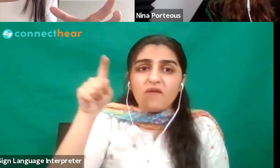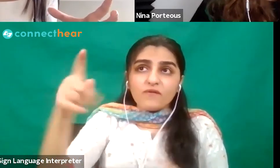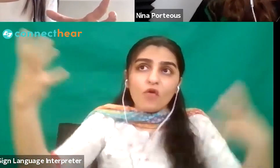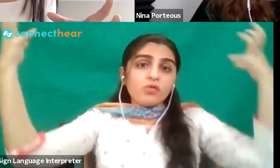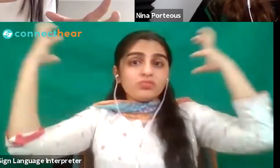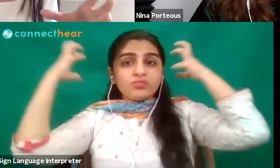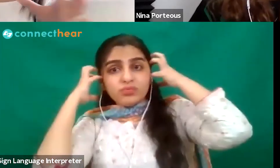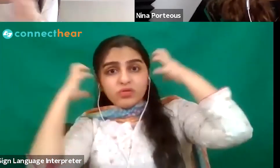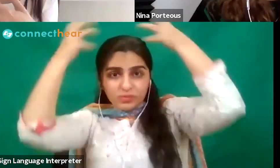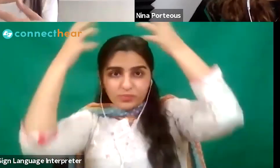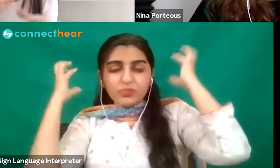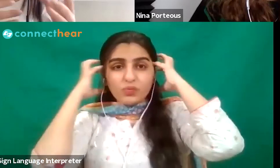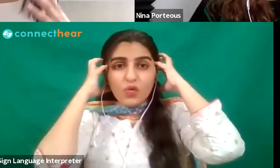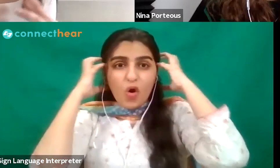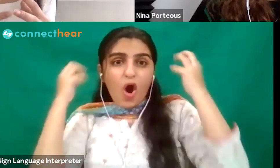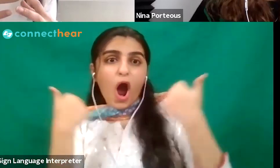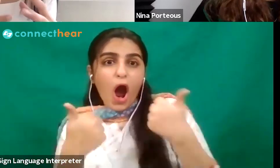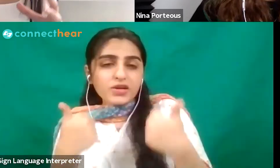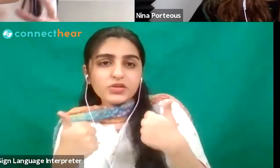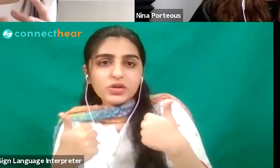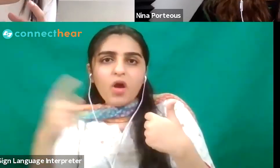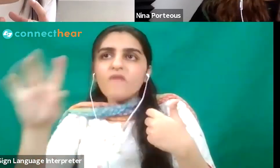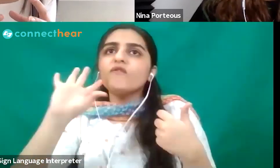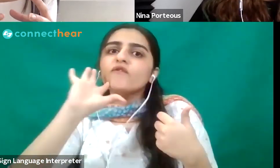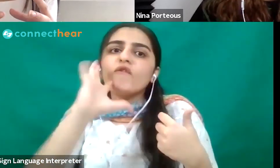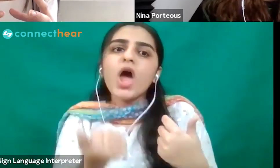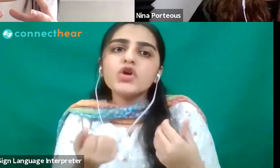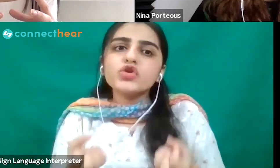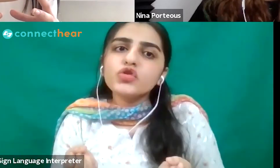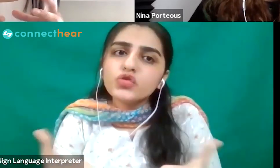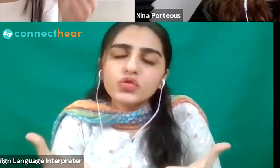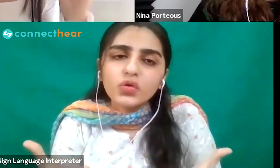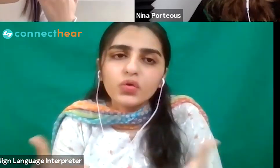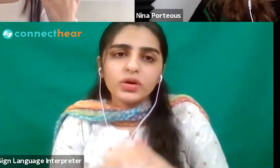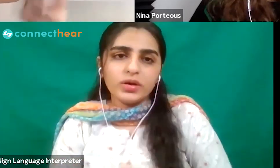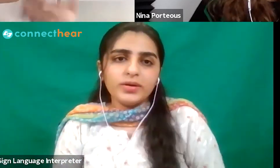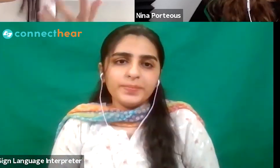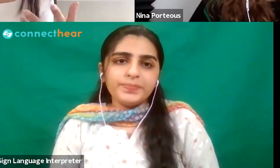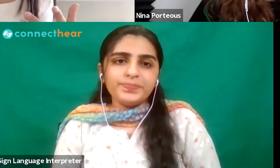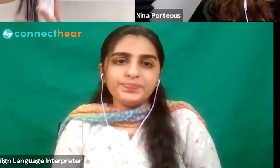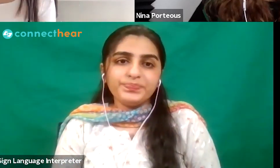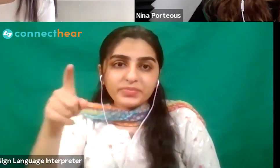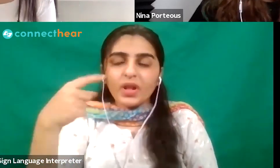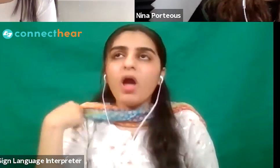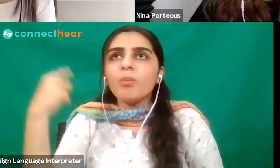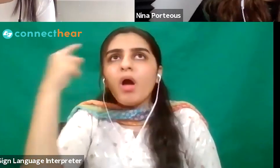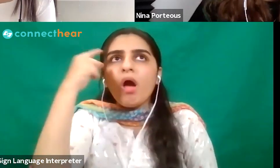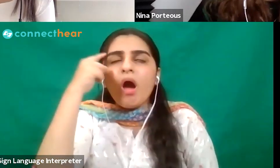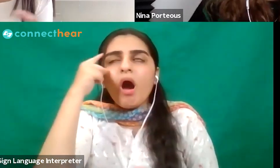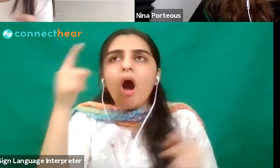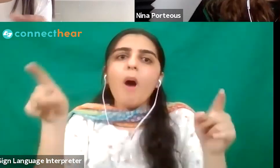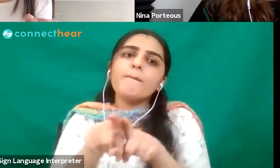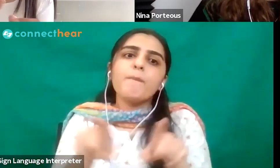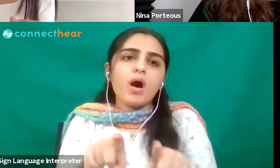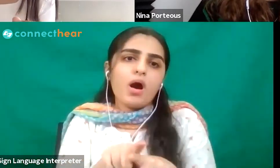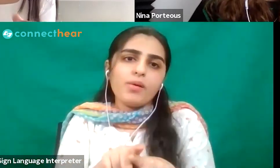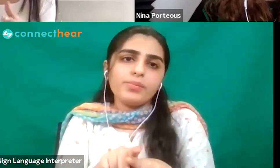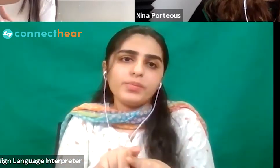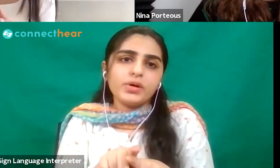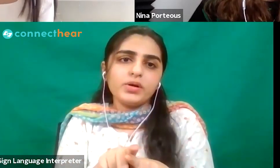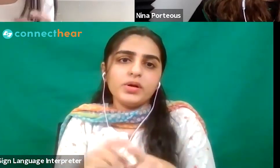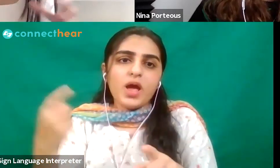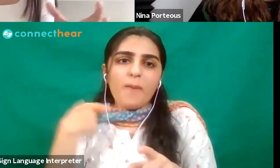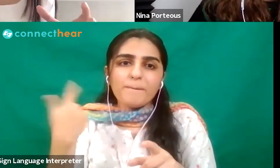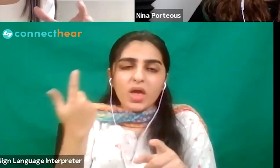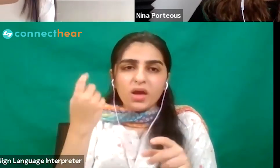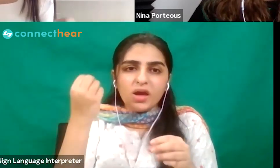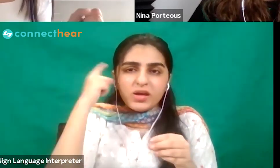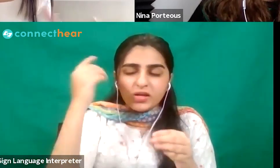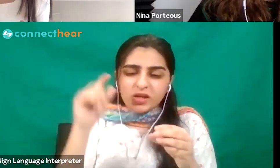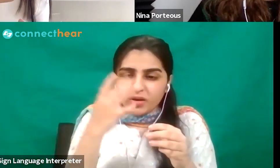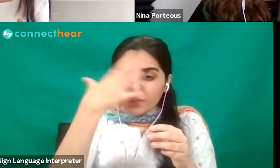I have to turn the AC off, just the AC or even little things that are making noise in the background, I have to turn them off otherwise I find them so distracting.